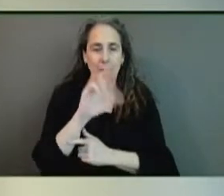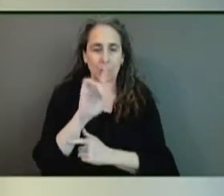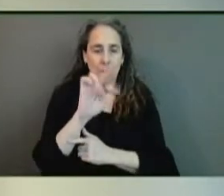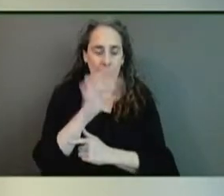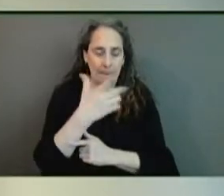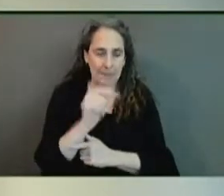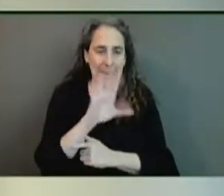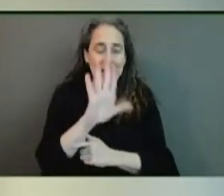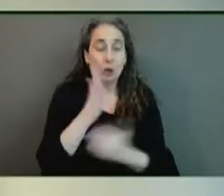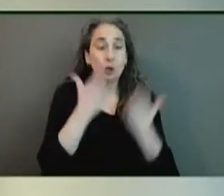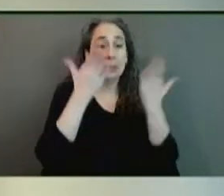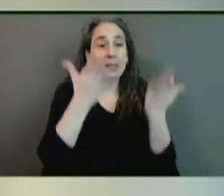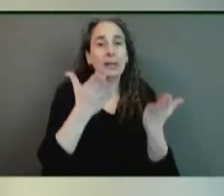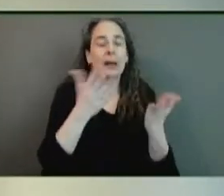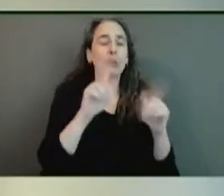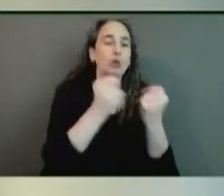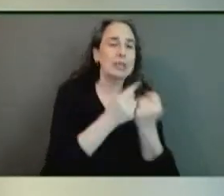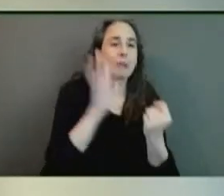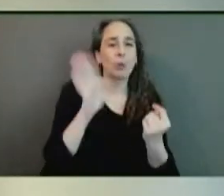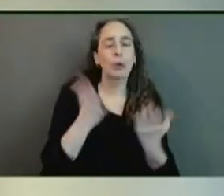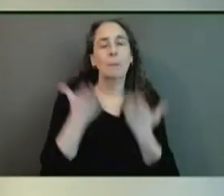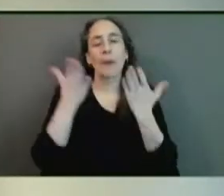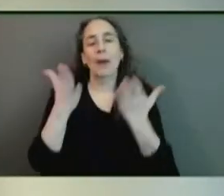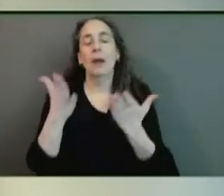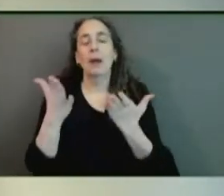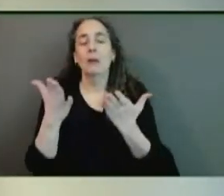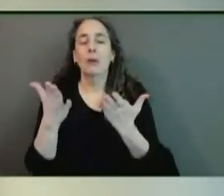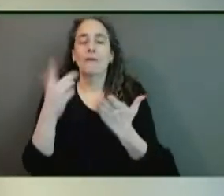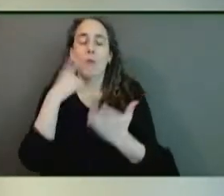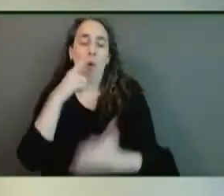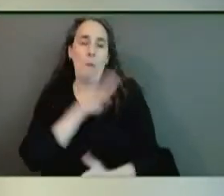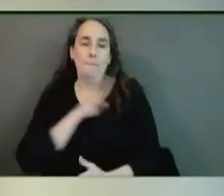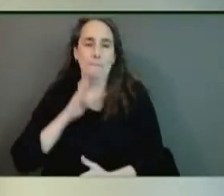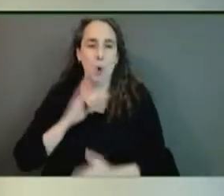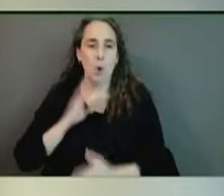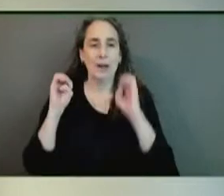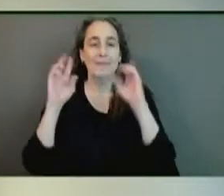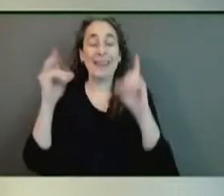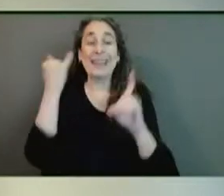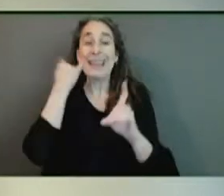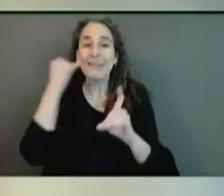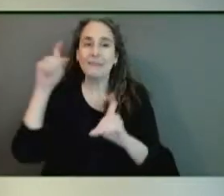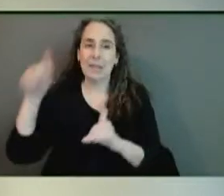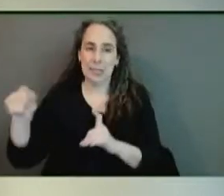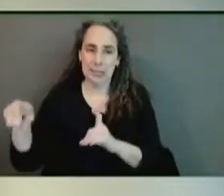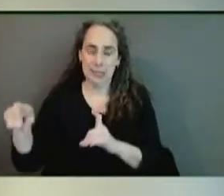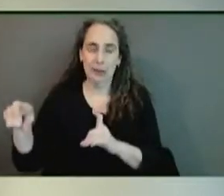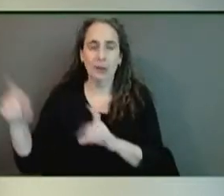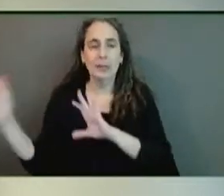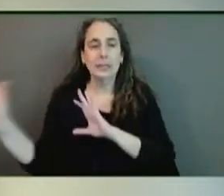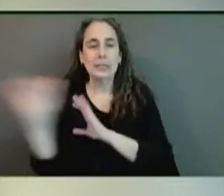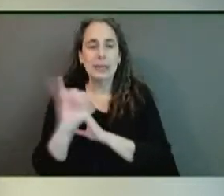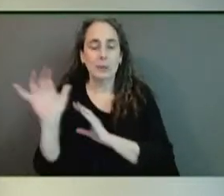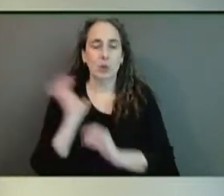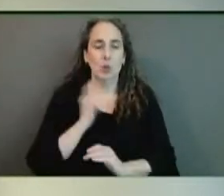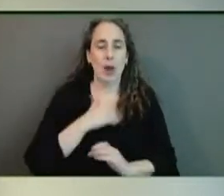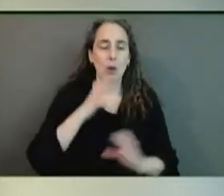work with Dr McKnight Energy team and make recommendations to